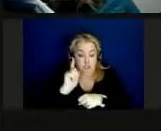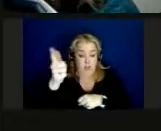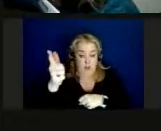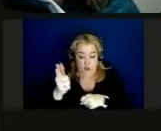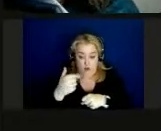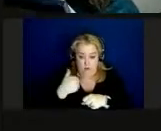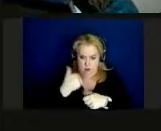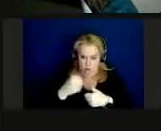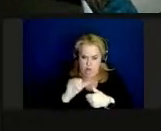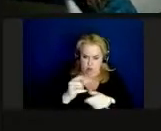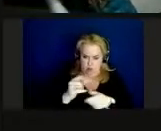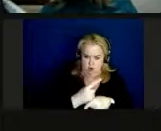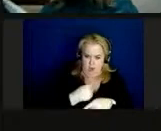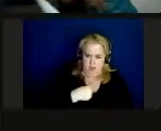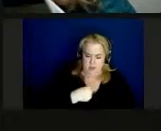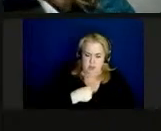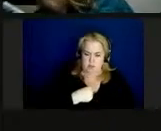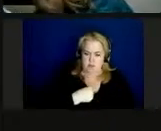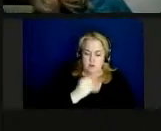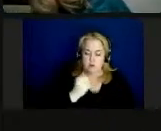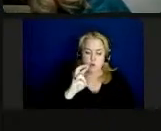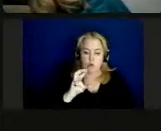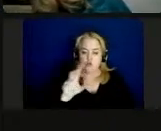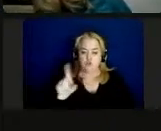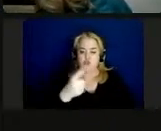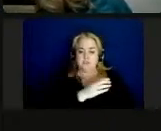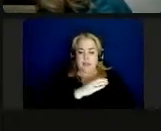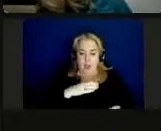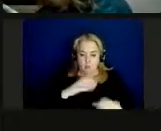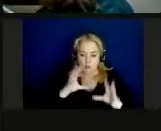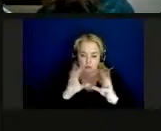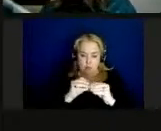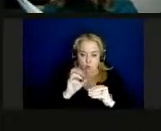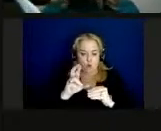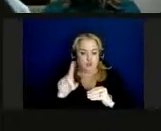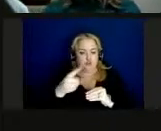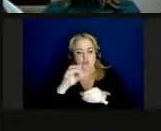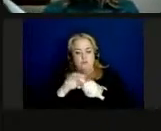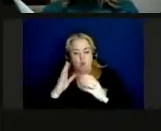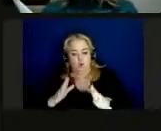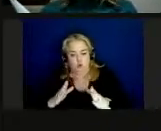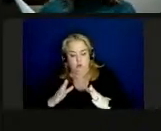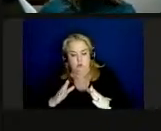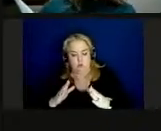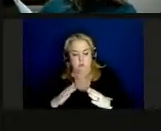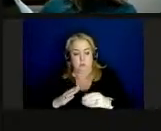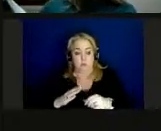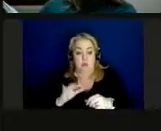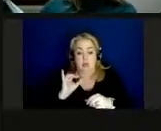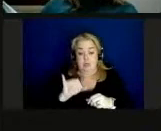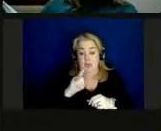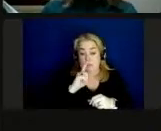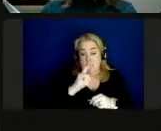THE FACT THAT YOU COULD ENACT IT AND THEN TAKE THE VOTERS IN